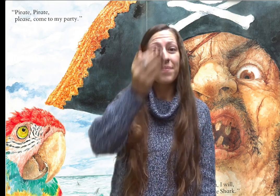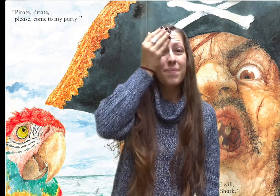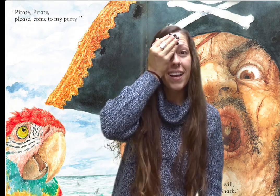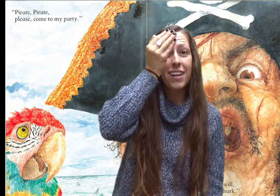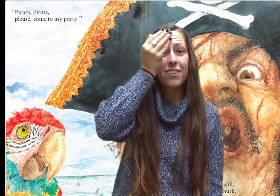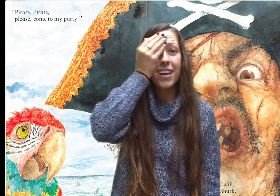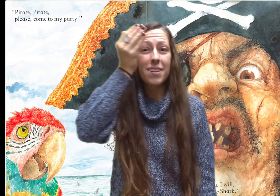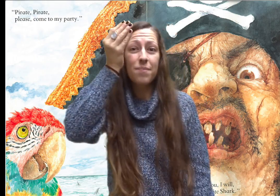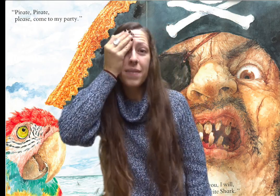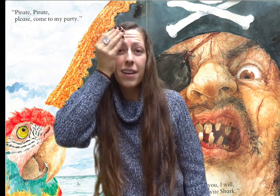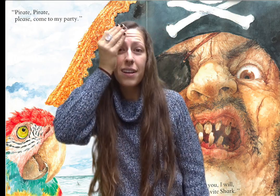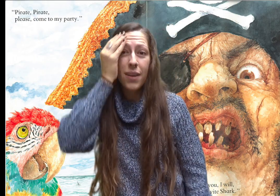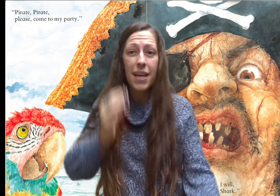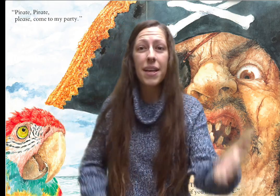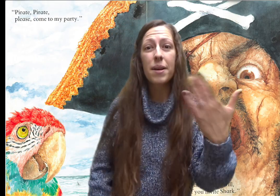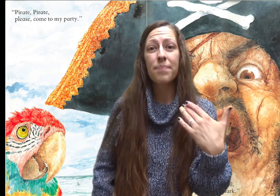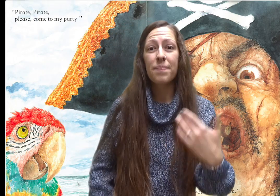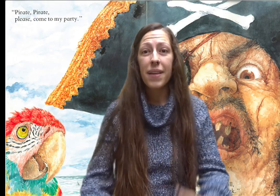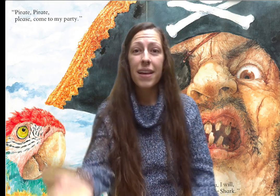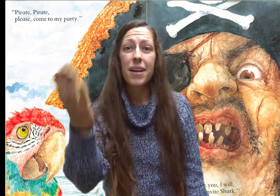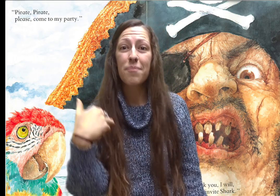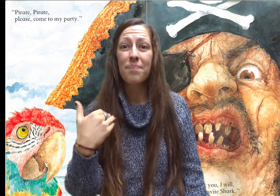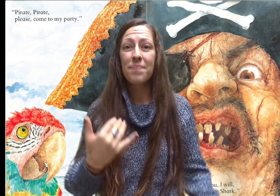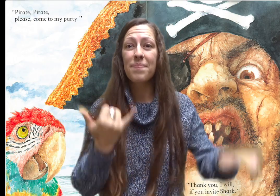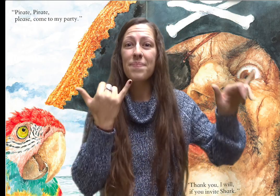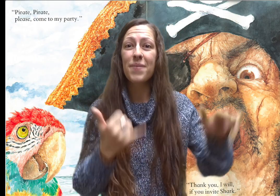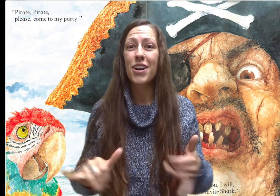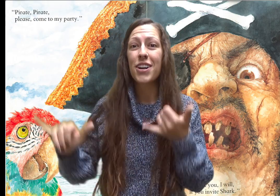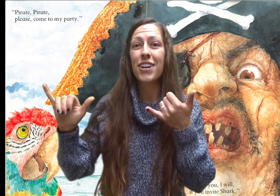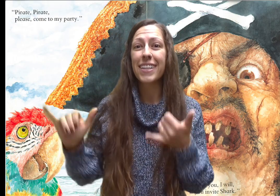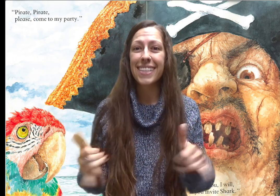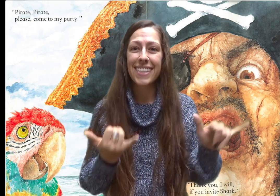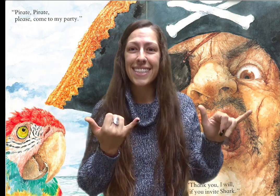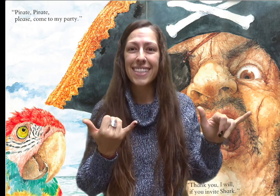Pirate, Pirate, come to my party.